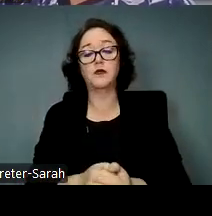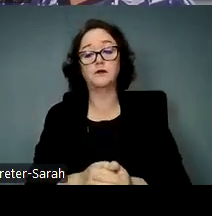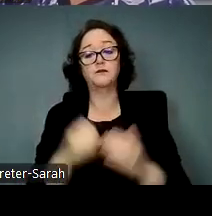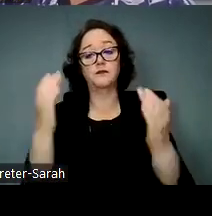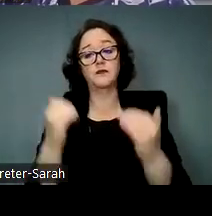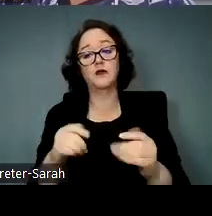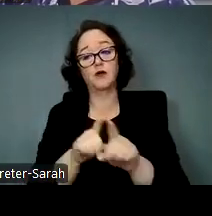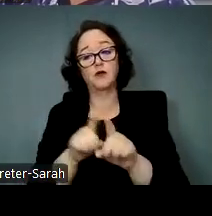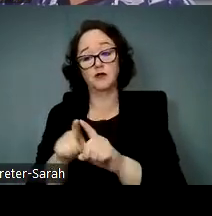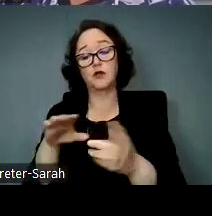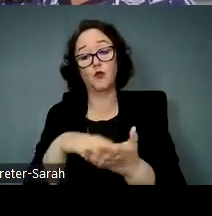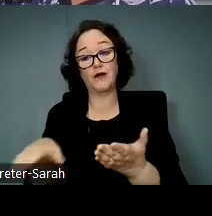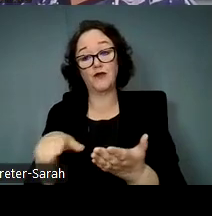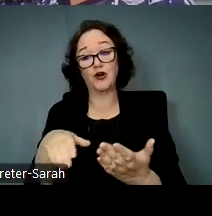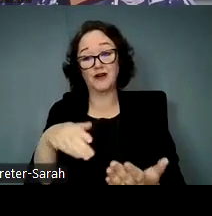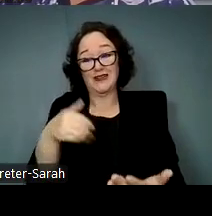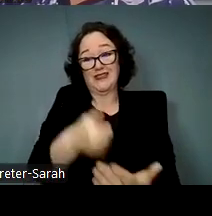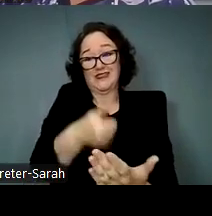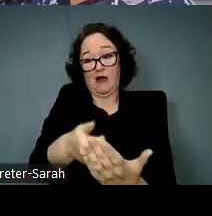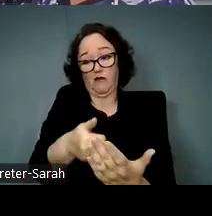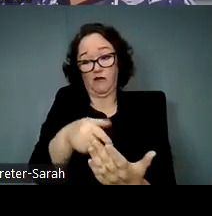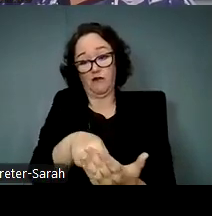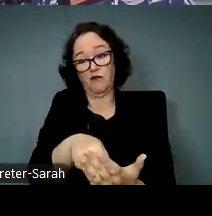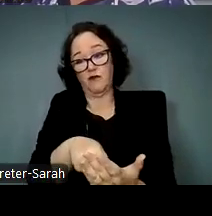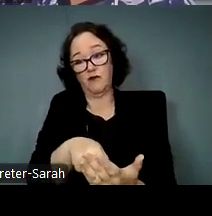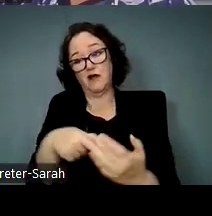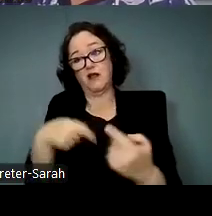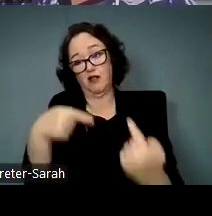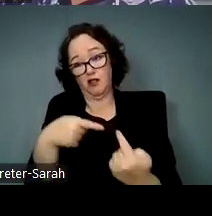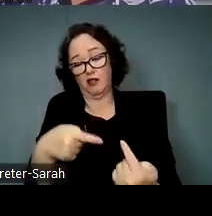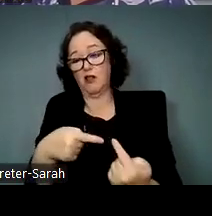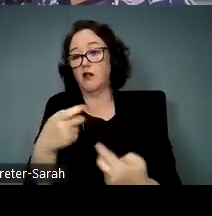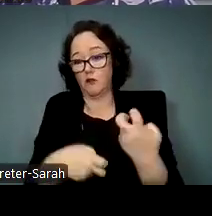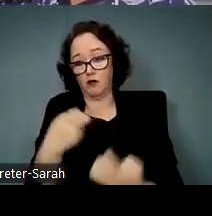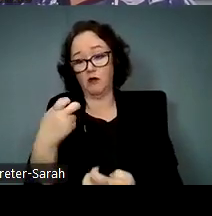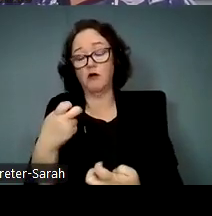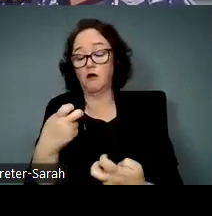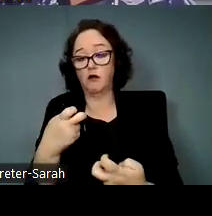document itself. I, for the first time, numerous months